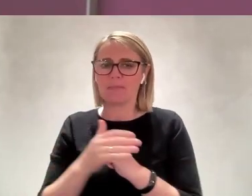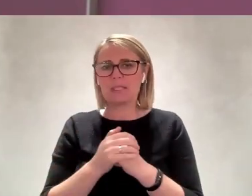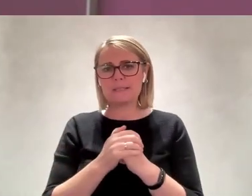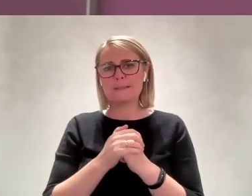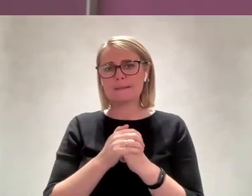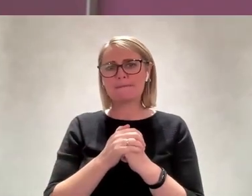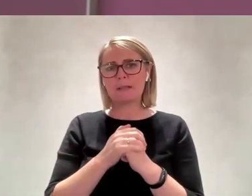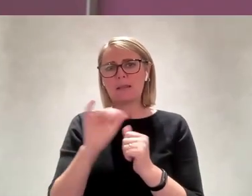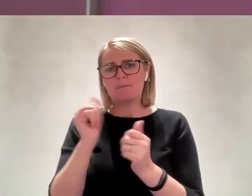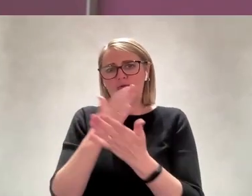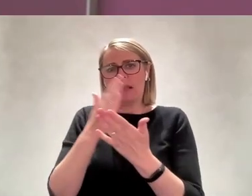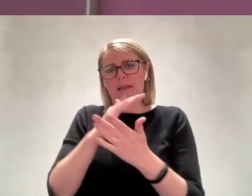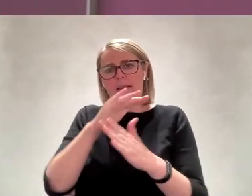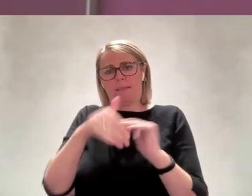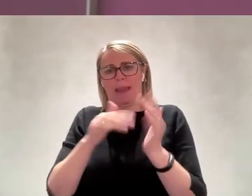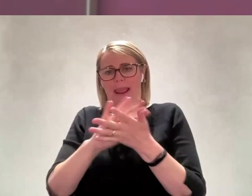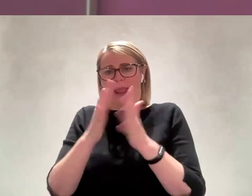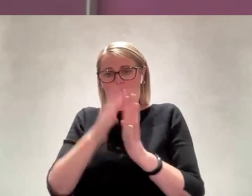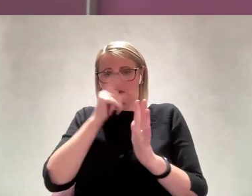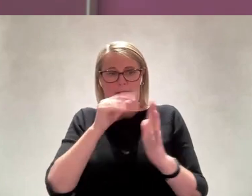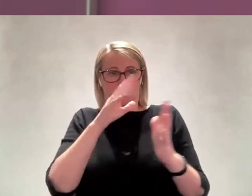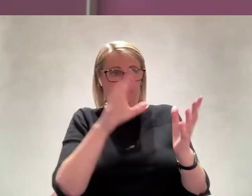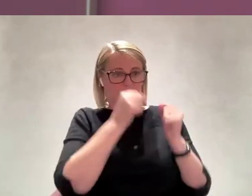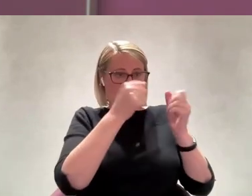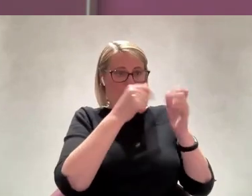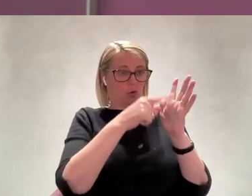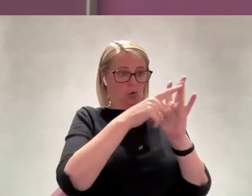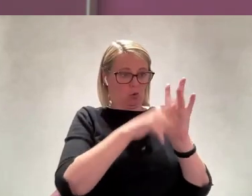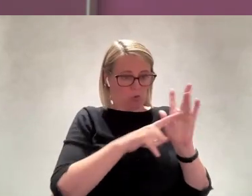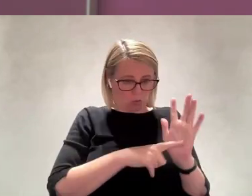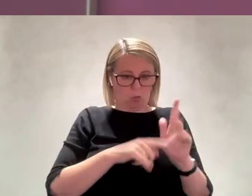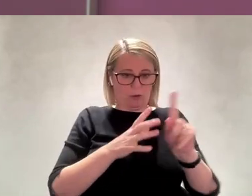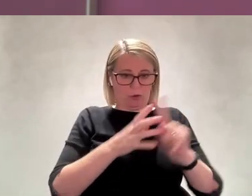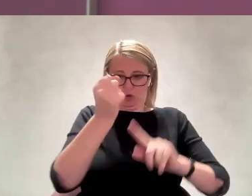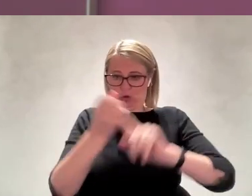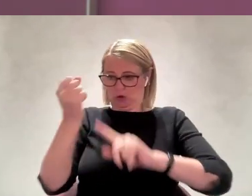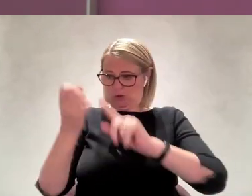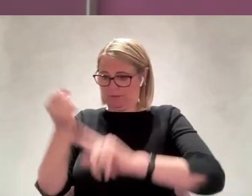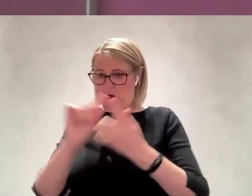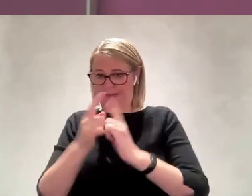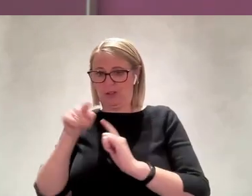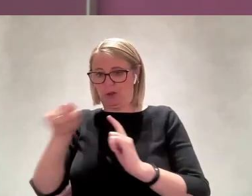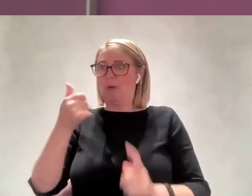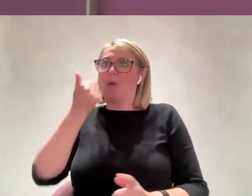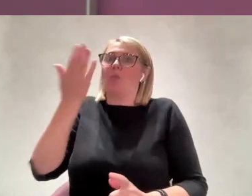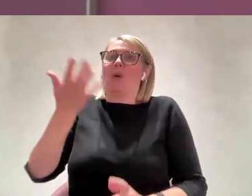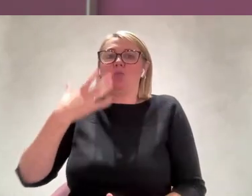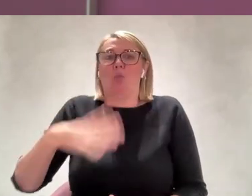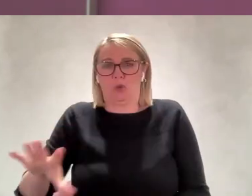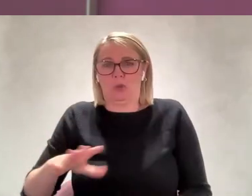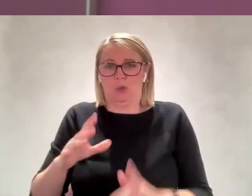It's really about how you can take the tool and achieve all those things that you've perhaps always wanted to achieve.